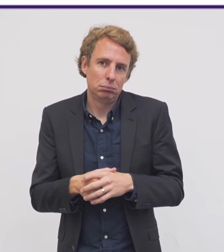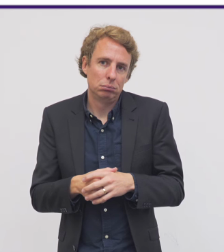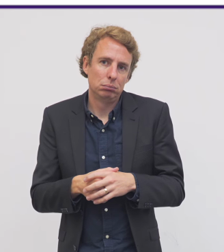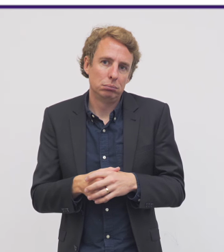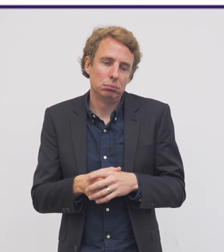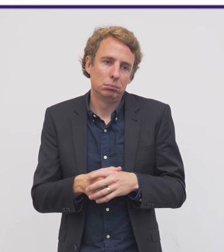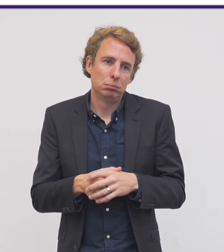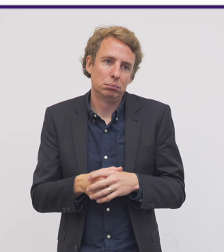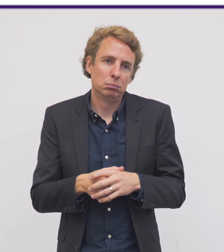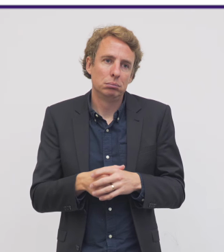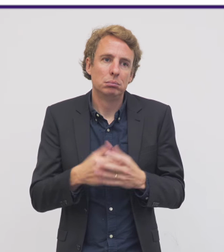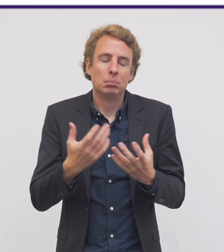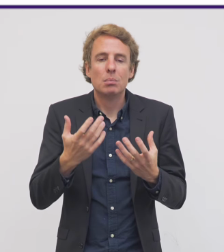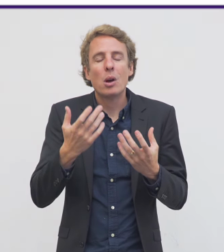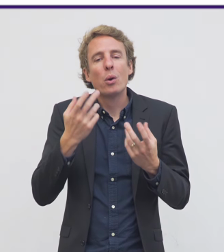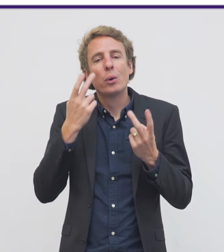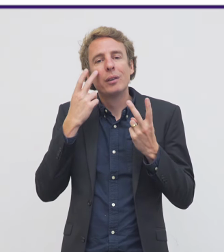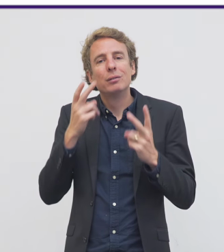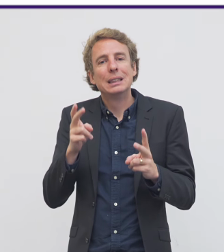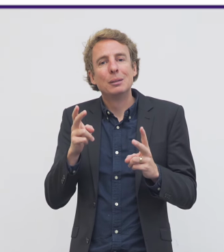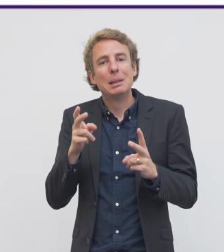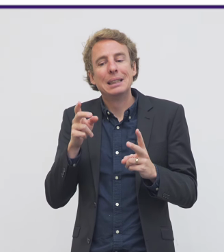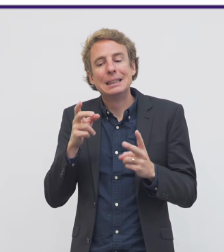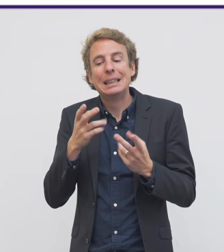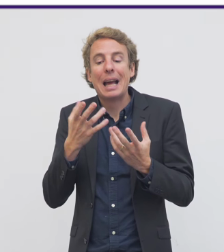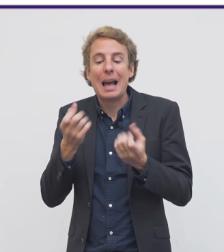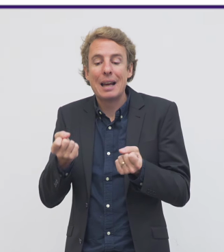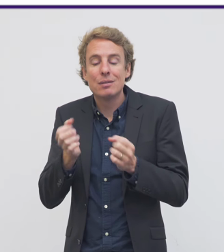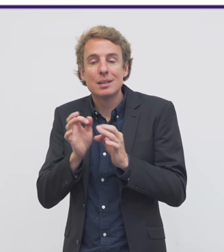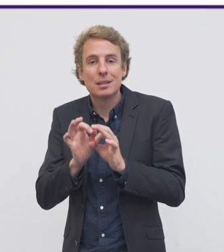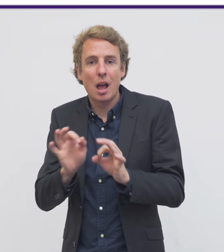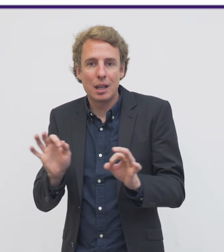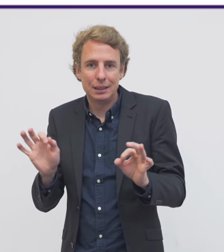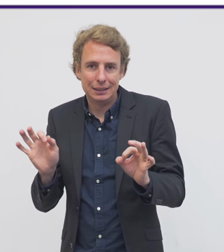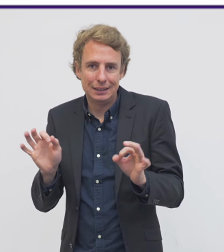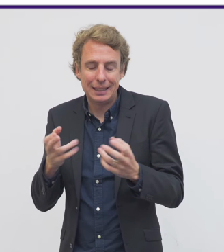In invisibility, silence grows. Where silence grows, drift grows.